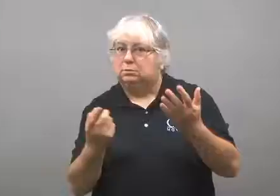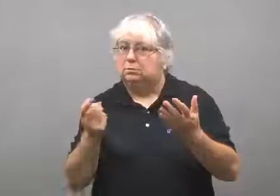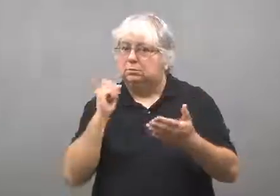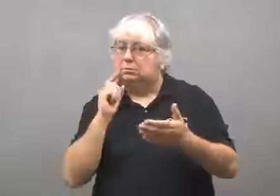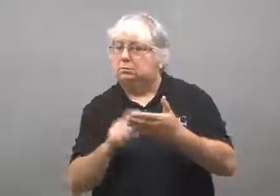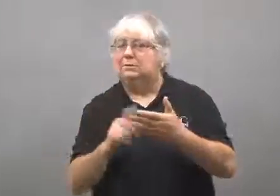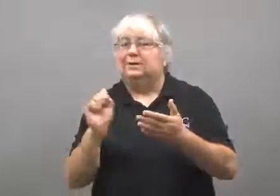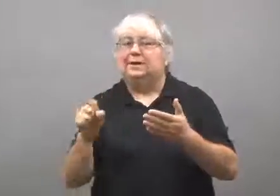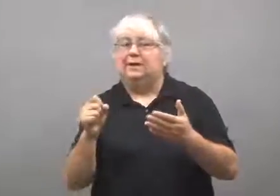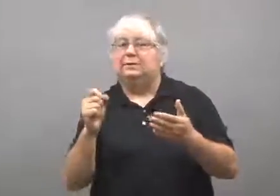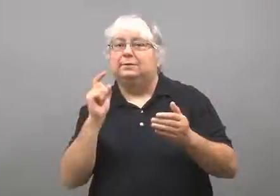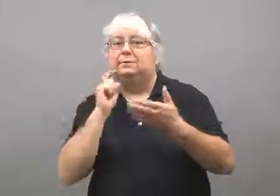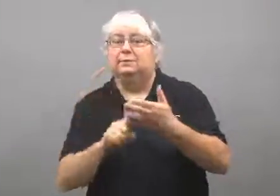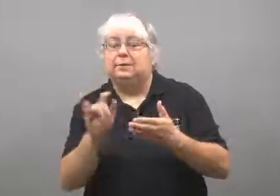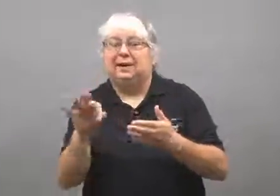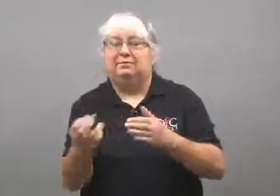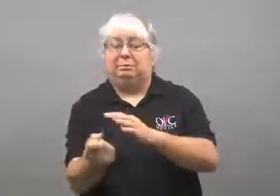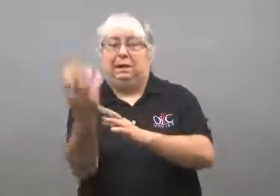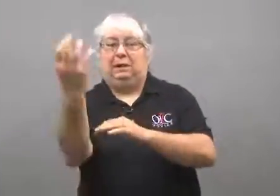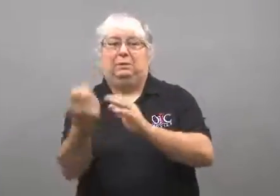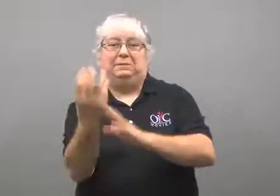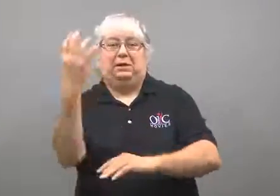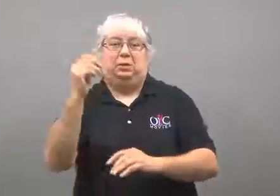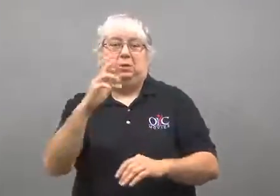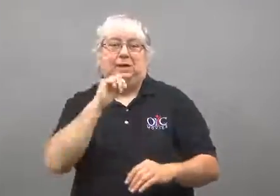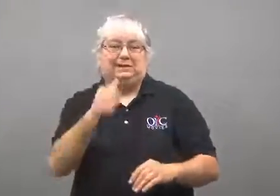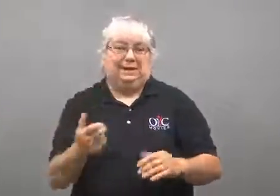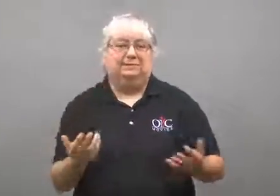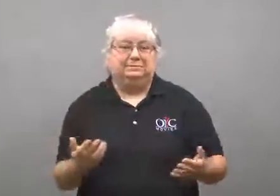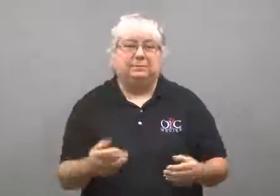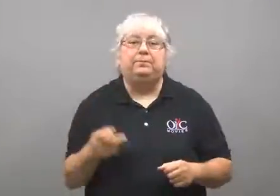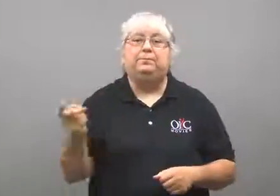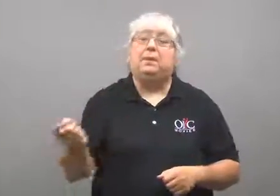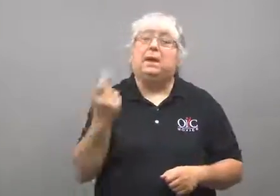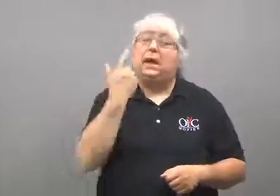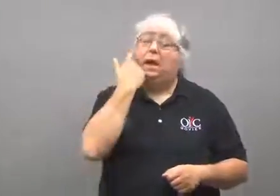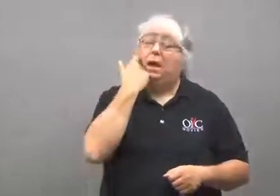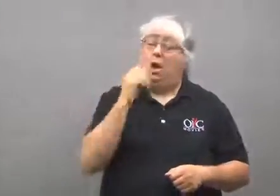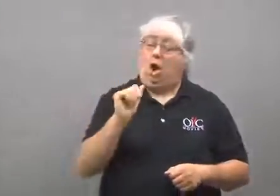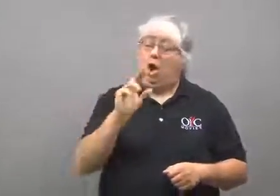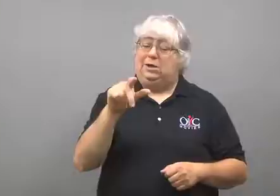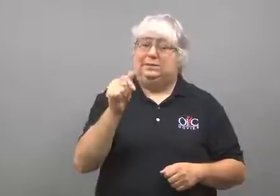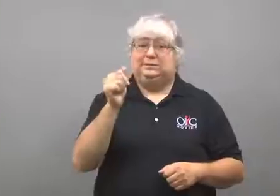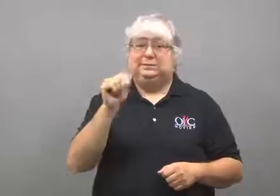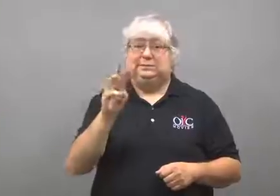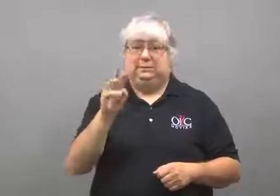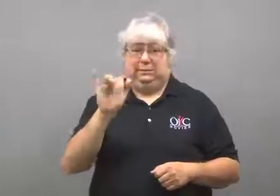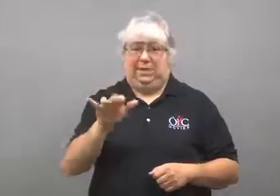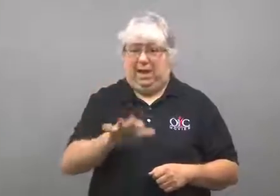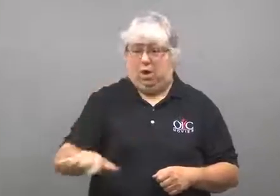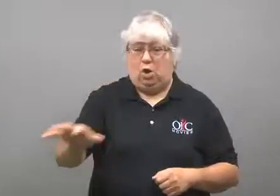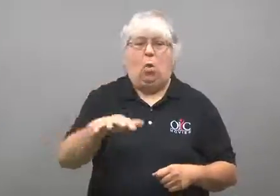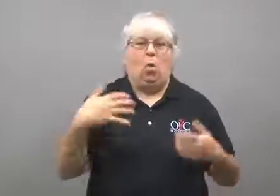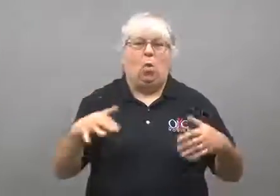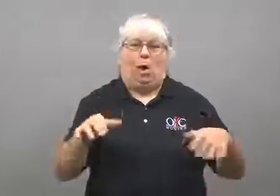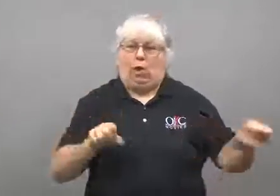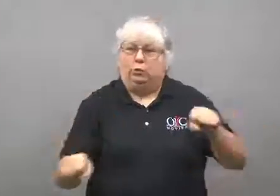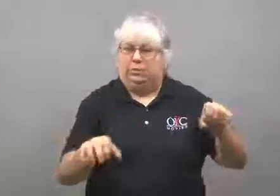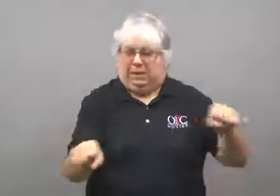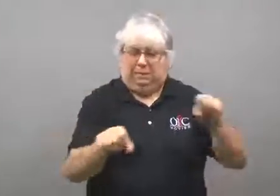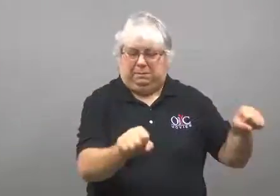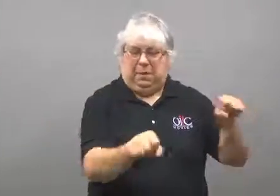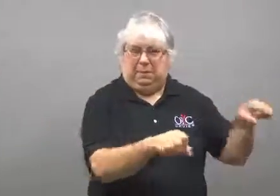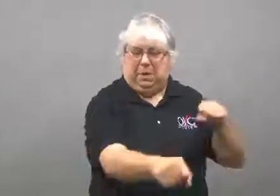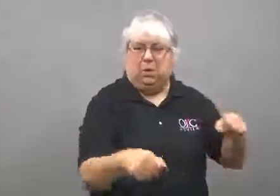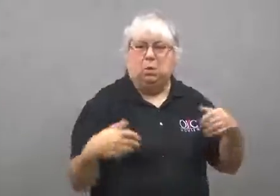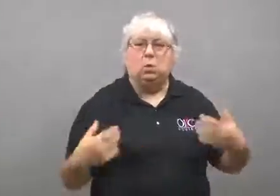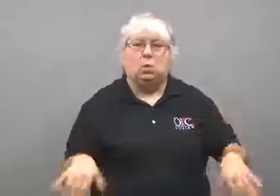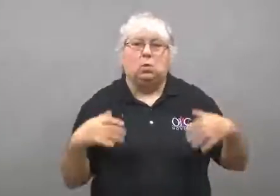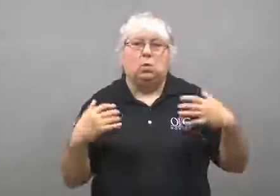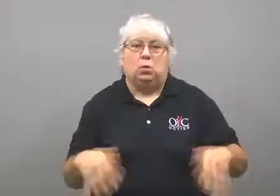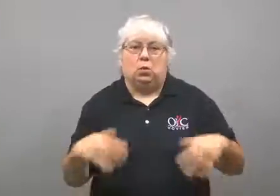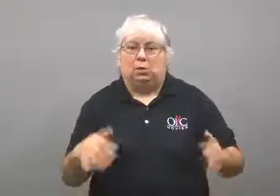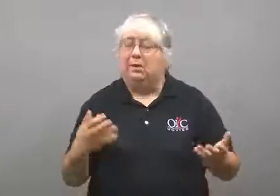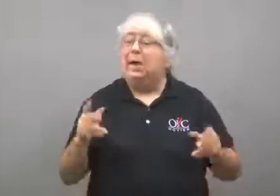to determine whether eruptions are taking place.